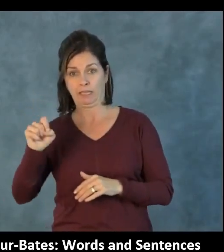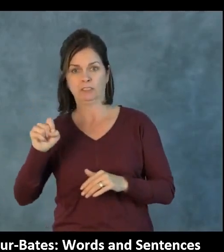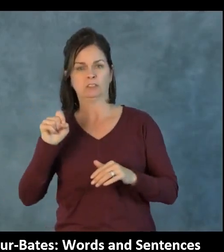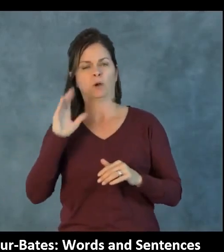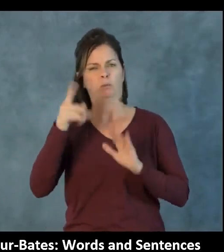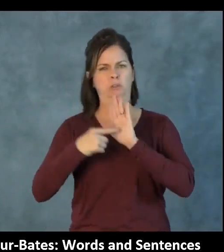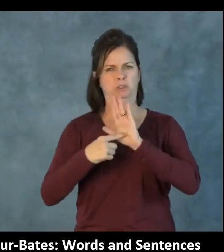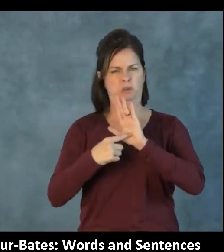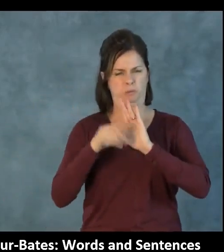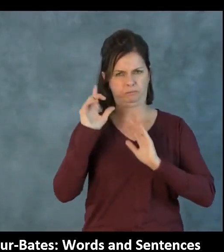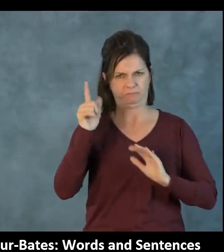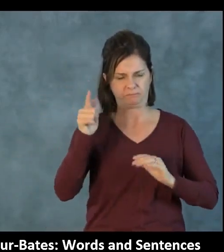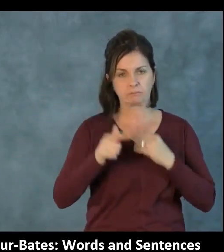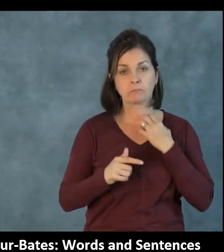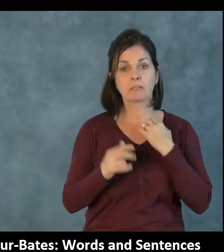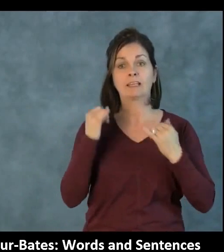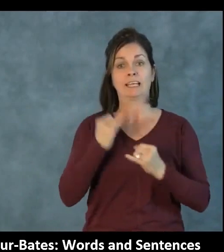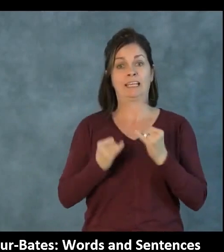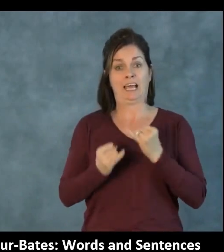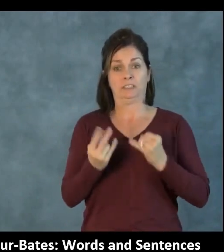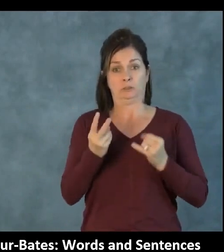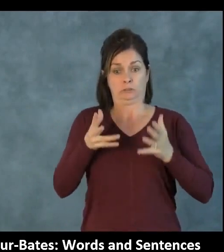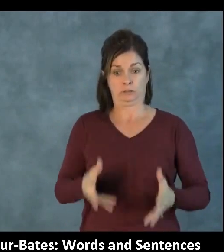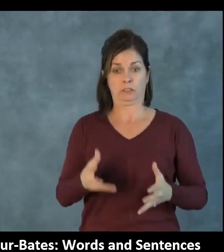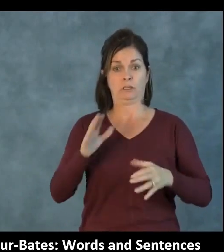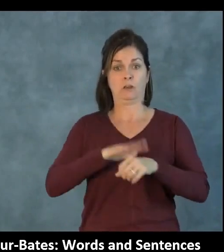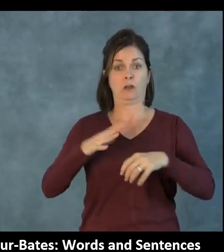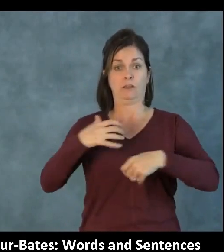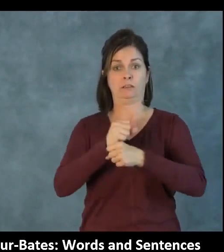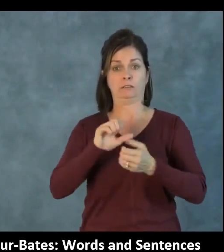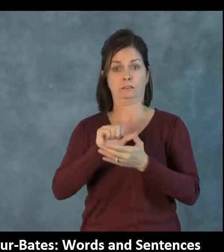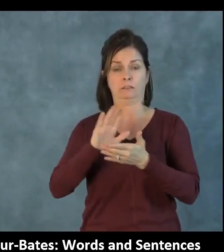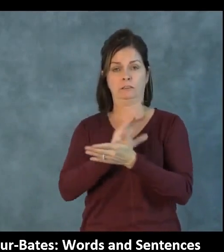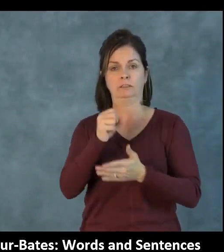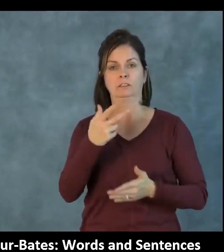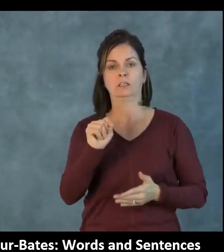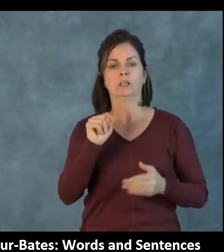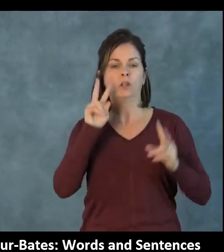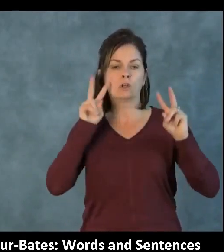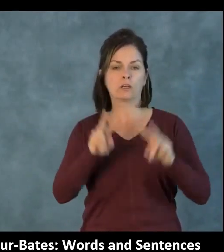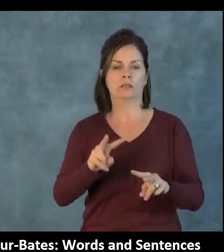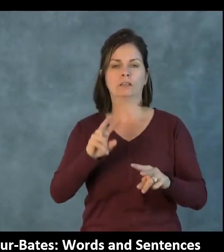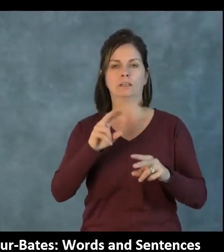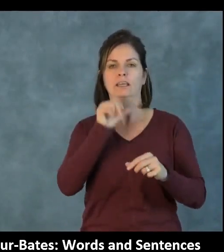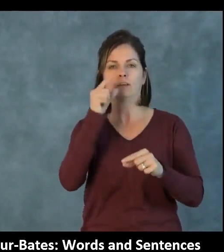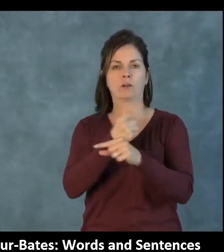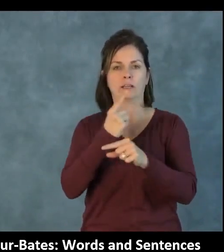Then the last two things on the summary sheet look at the child's use the irregular nouns and verbs,